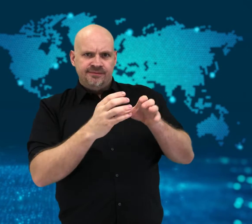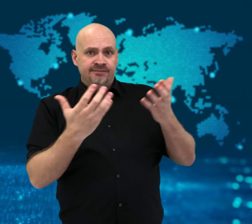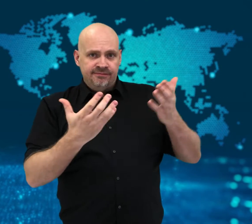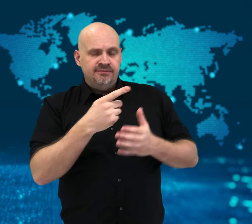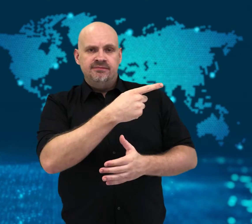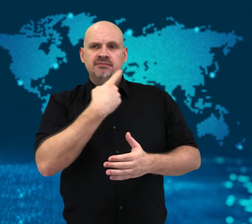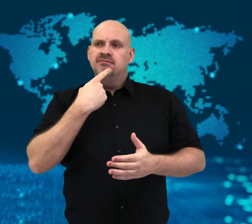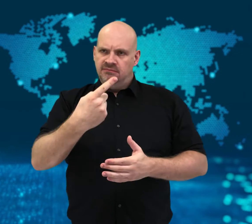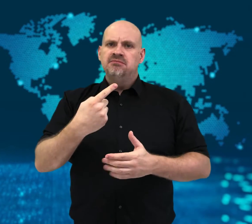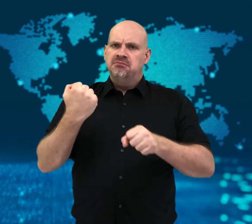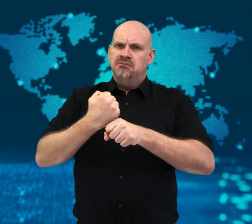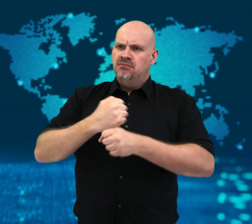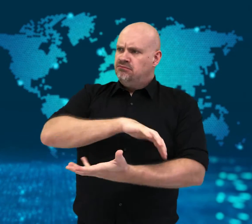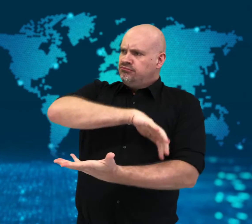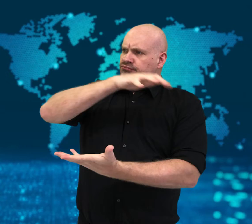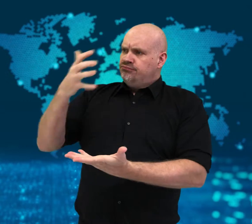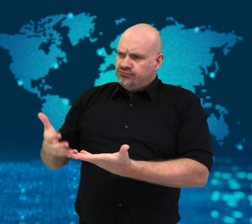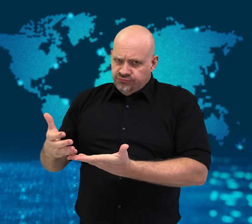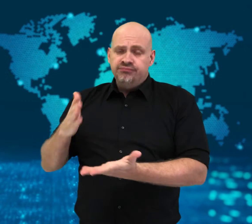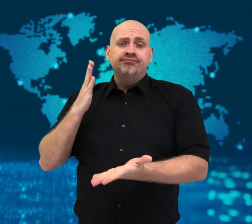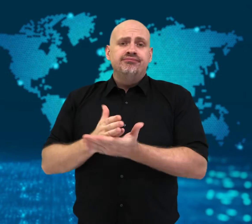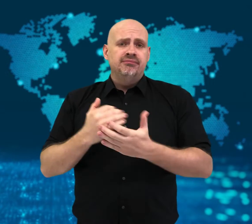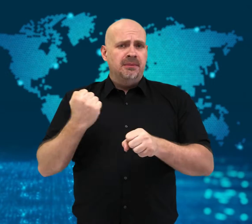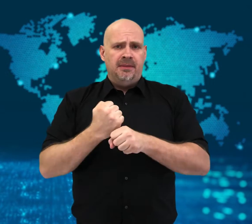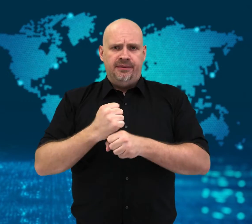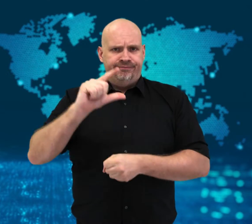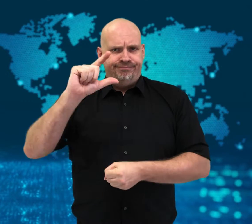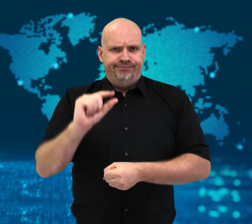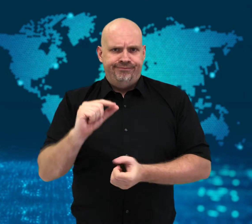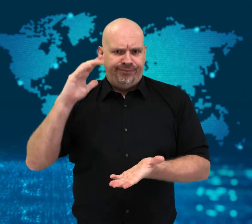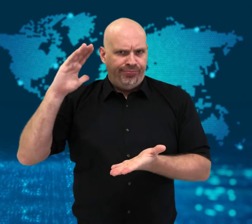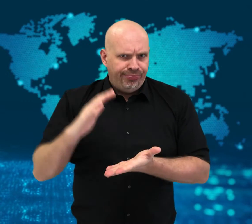number of doses they ordered.